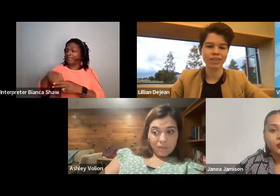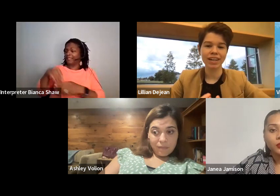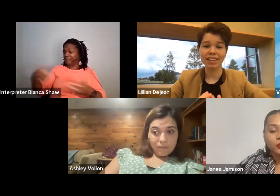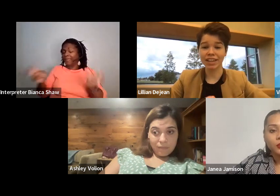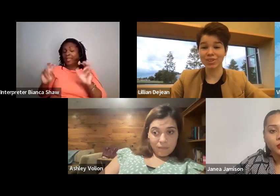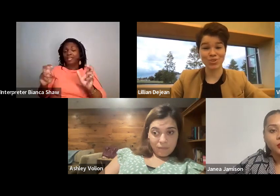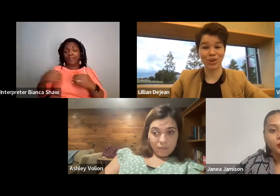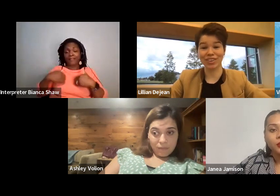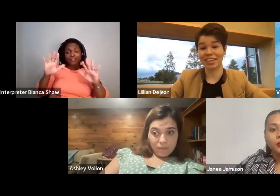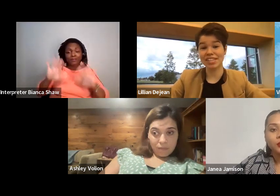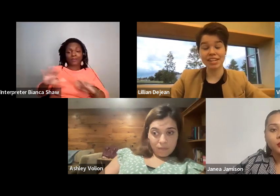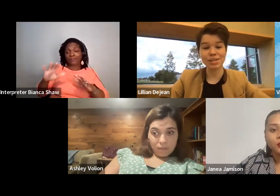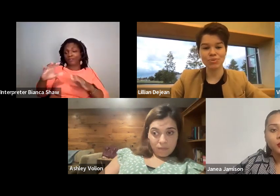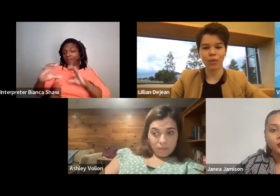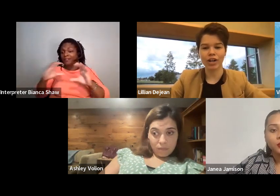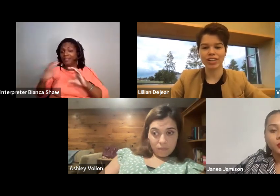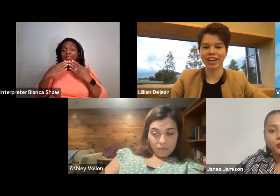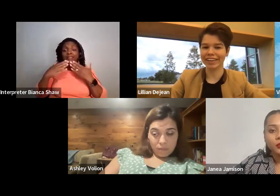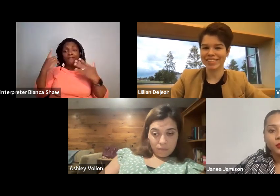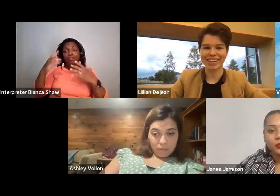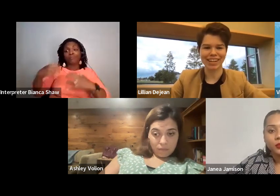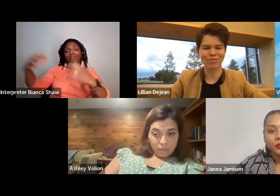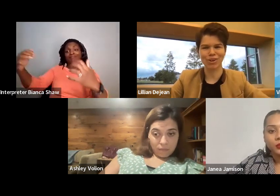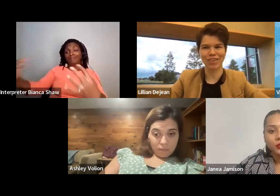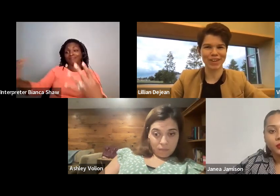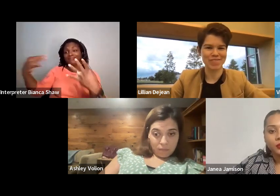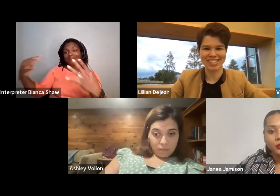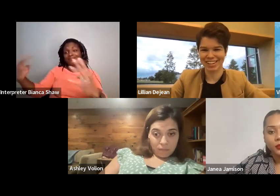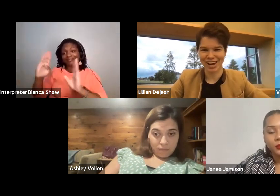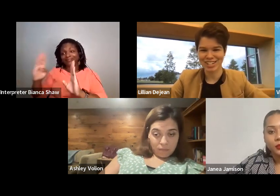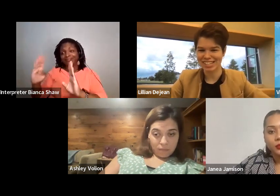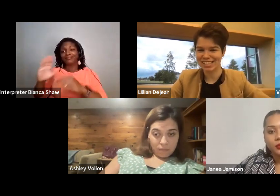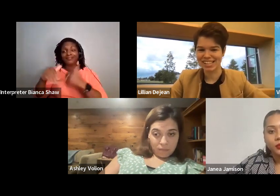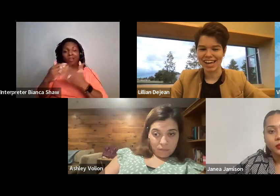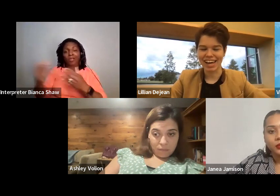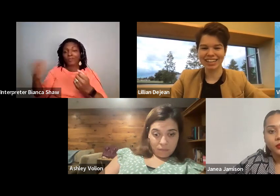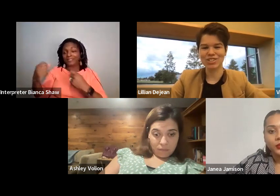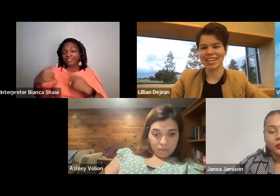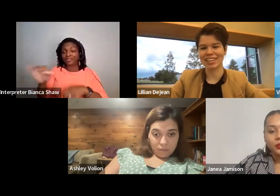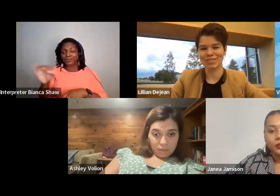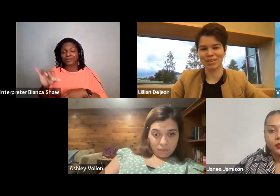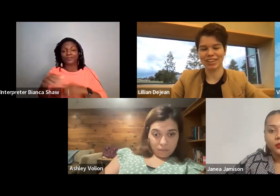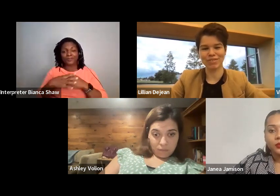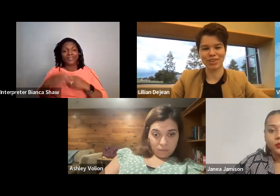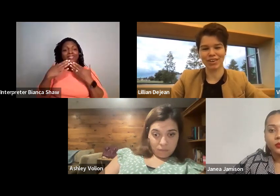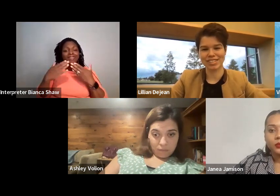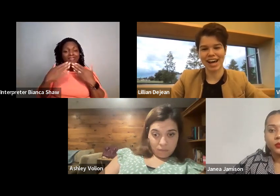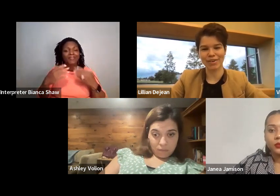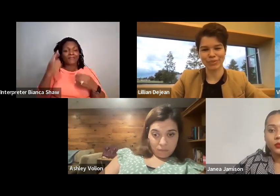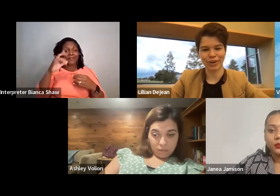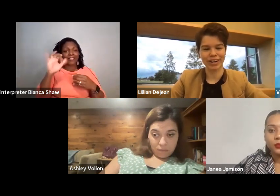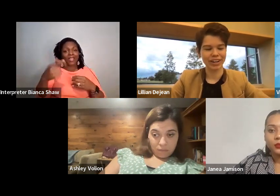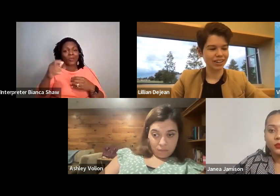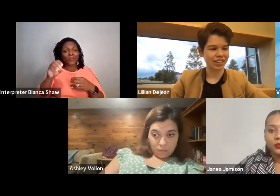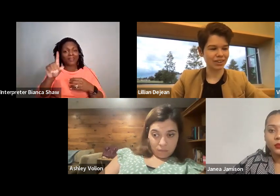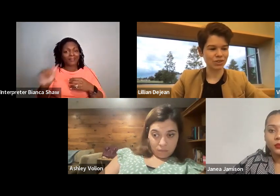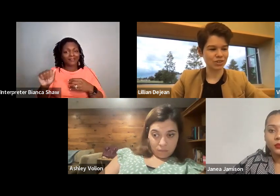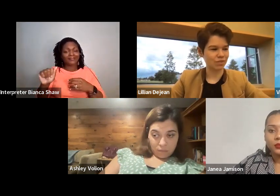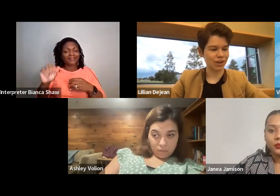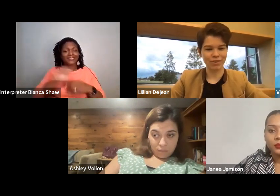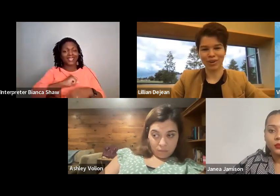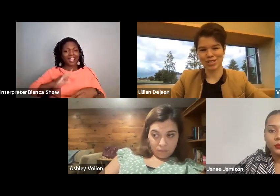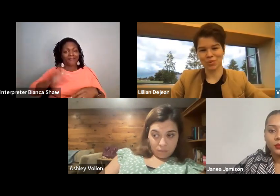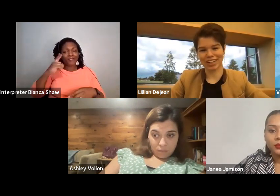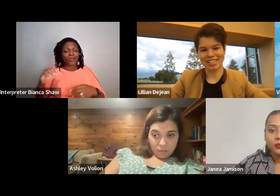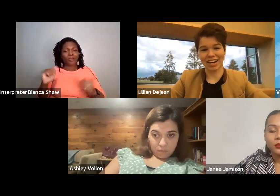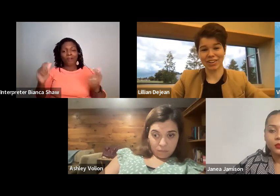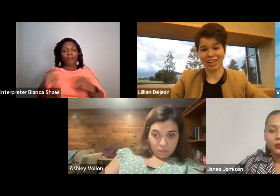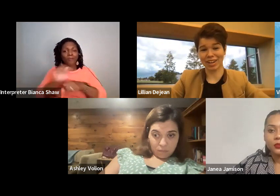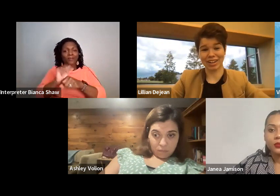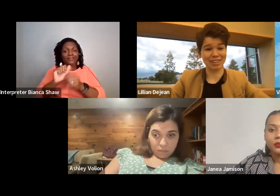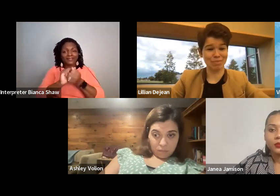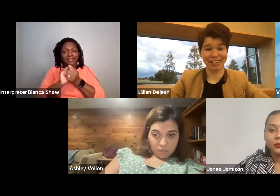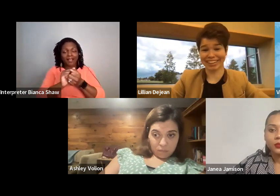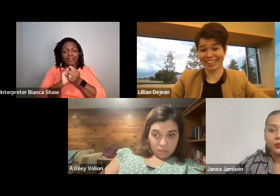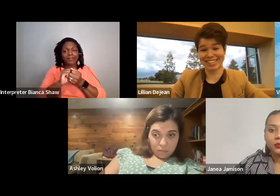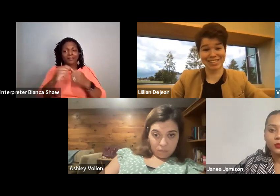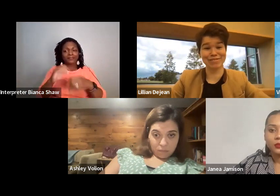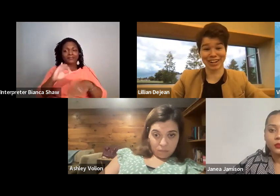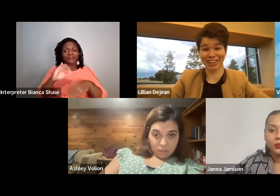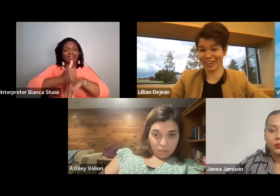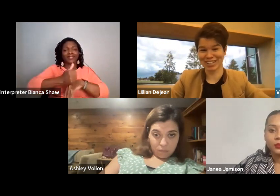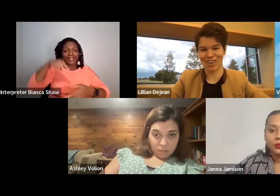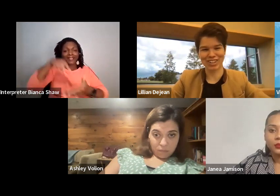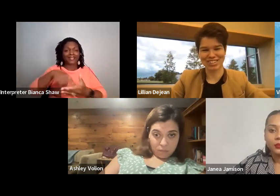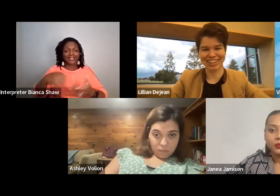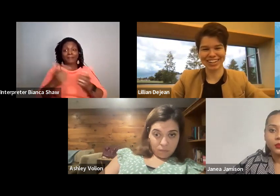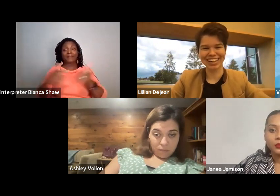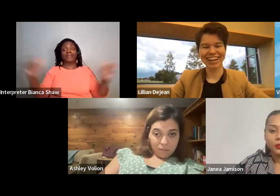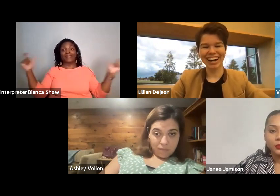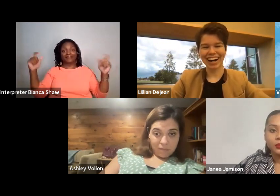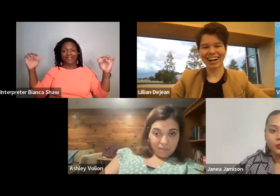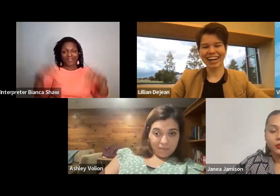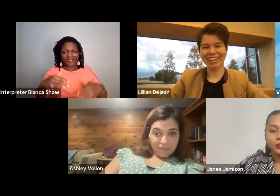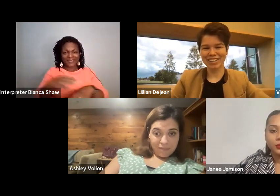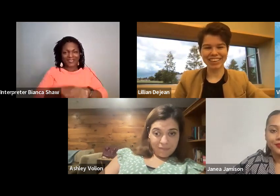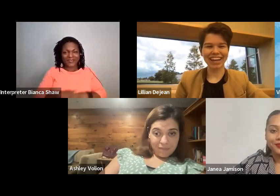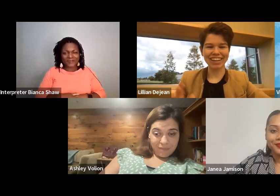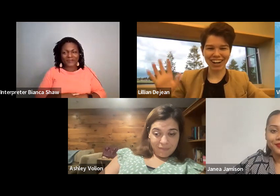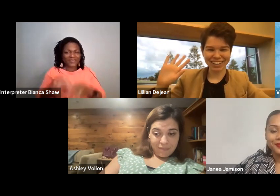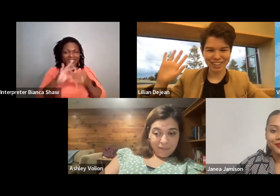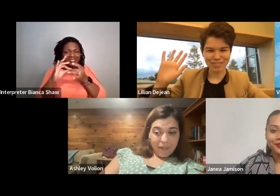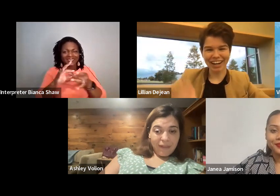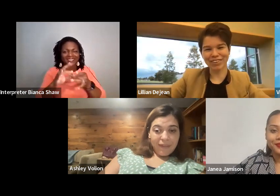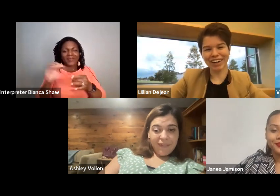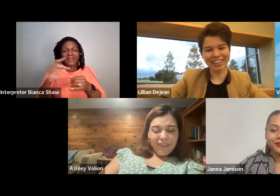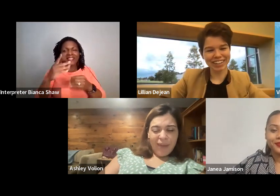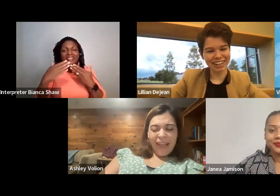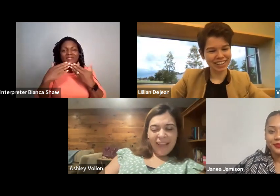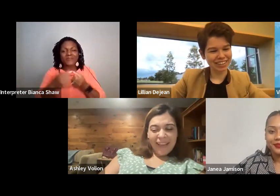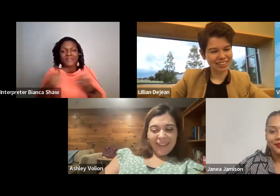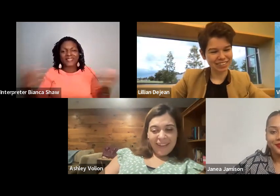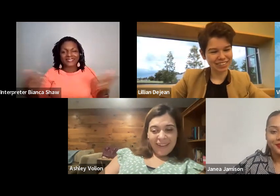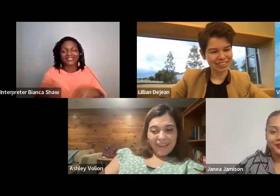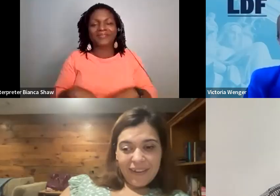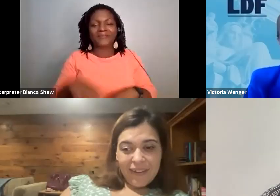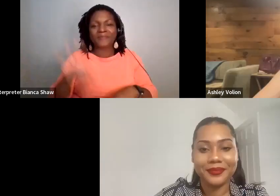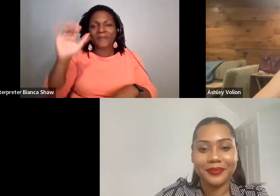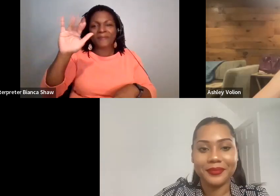Thank you to all the attention for watching and listening, and for all the amazing questions and huge Thank you for the the go to staff, or you know, for everyone just working together and putting this very large conference on All right.